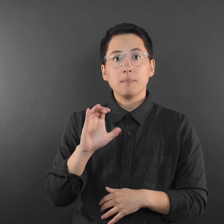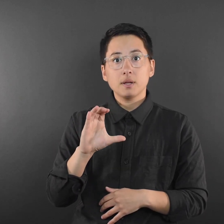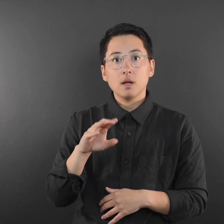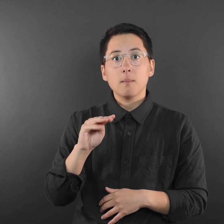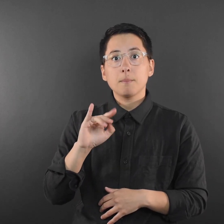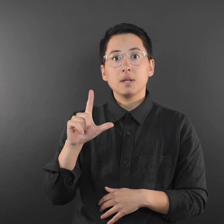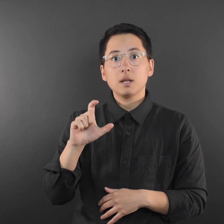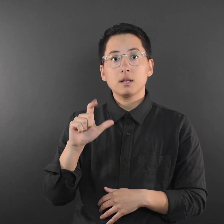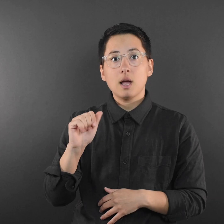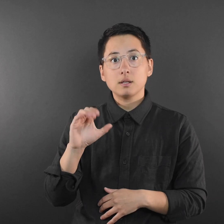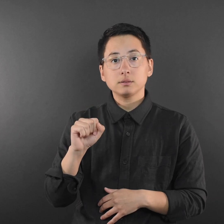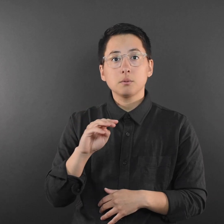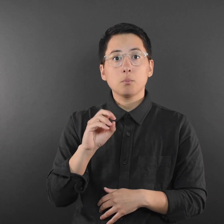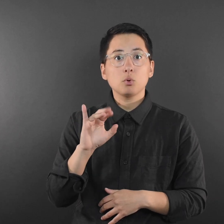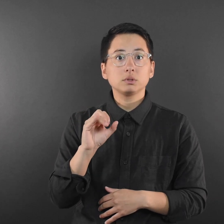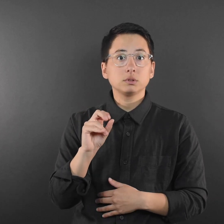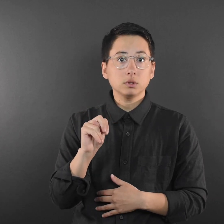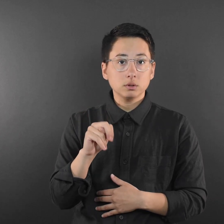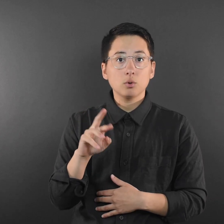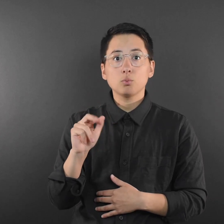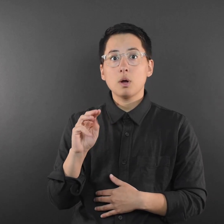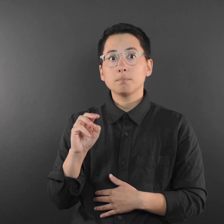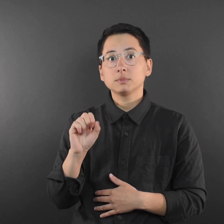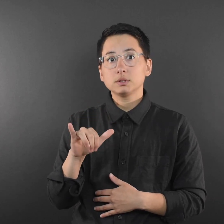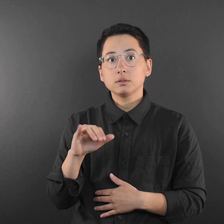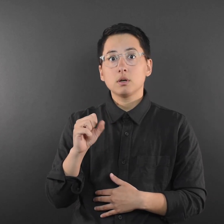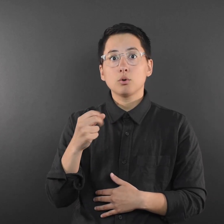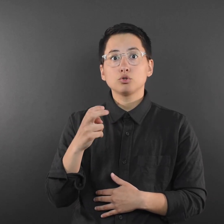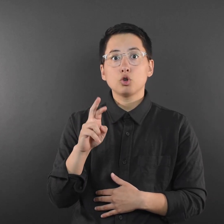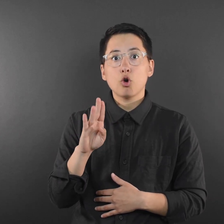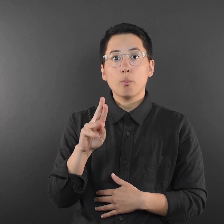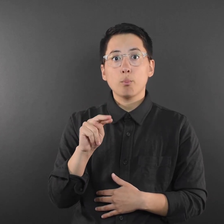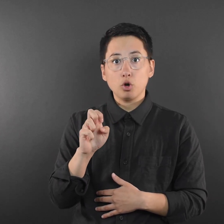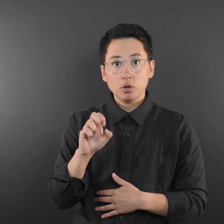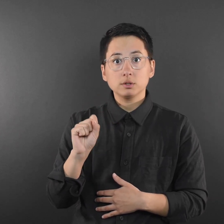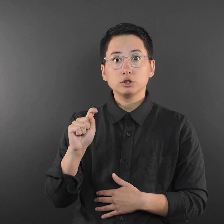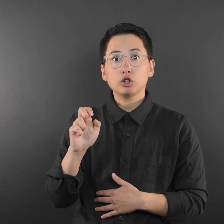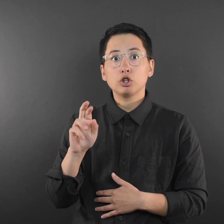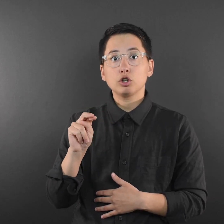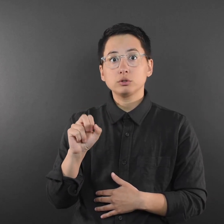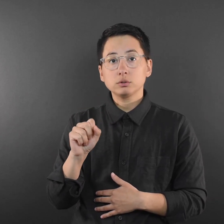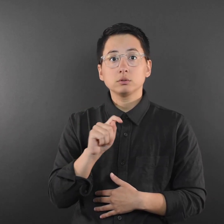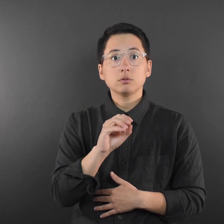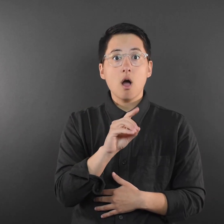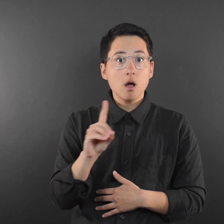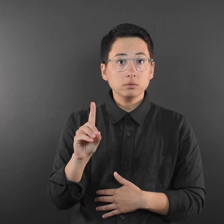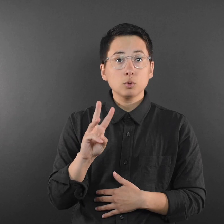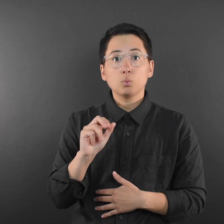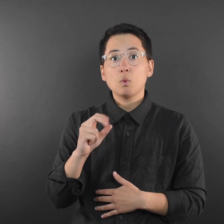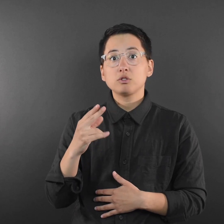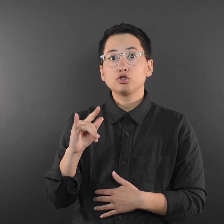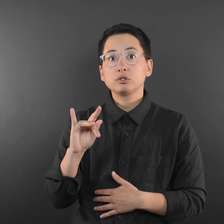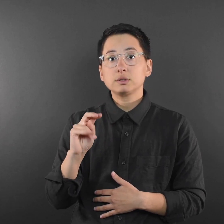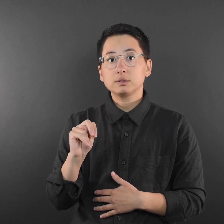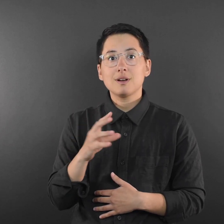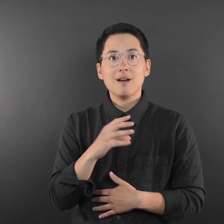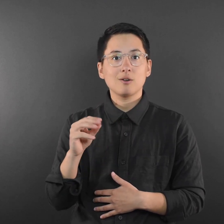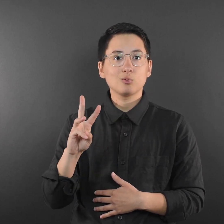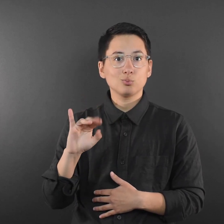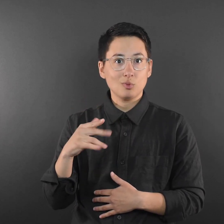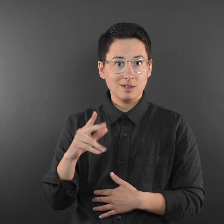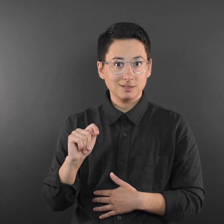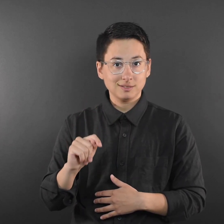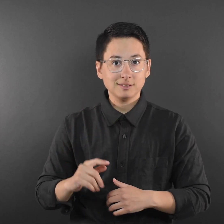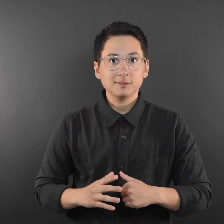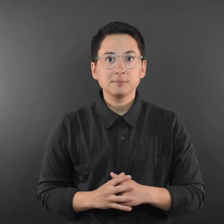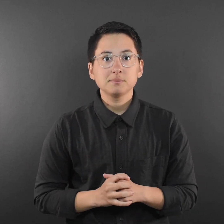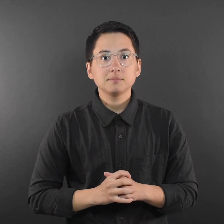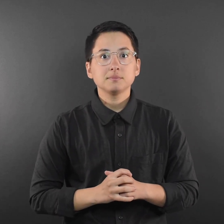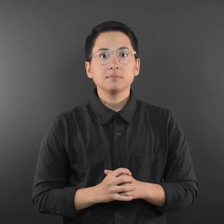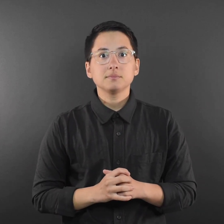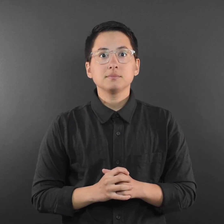Isanti, Kanabec, Mille Lacs, Morrison, Ramsey, Sherburne, Stearns, Todd, Washington, and Wright.